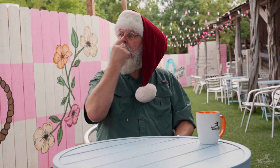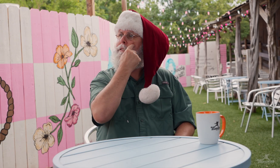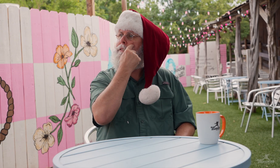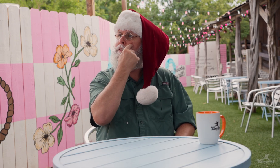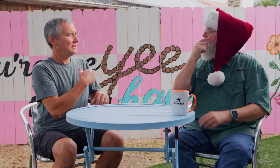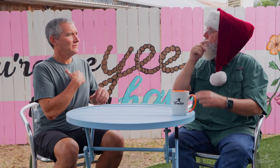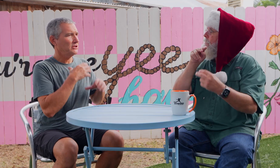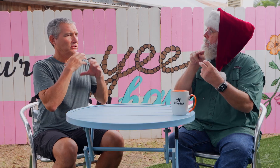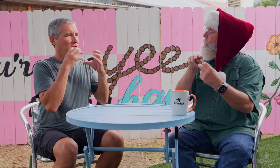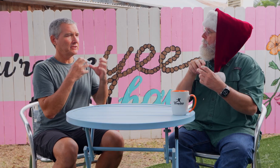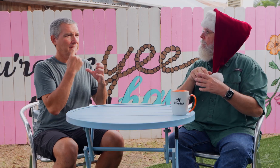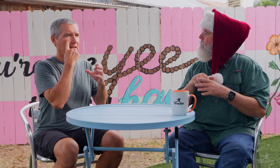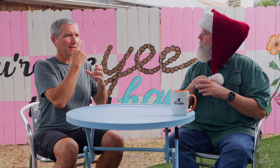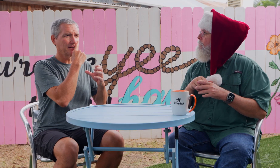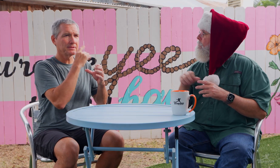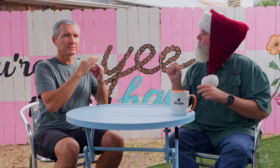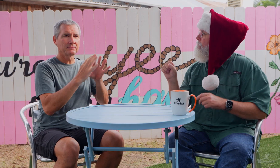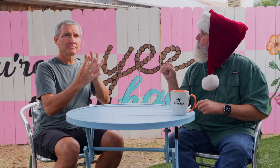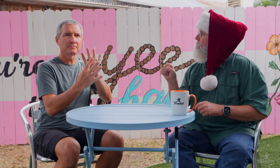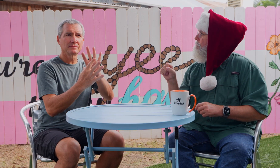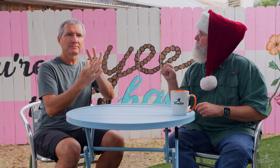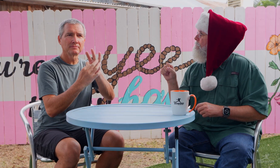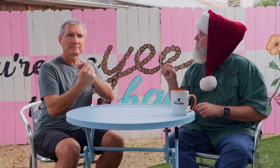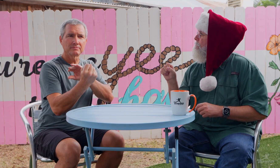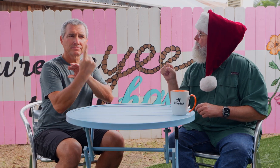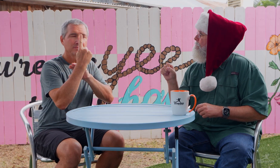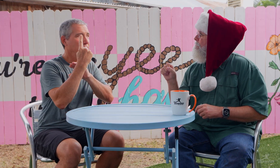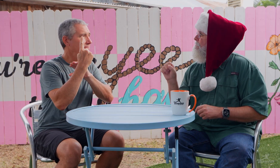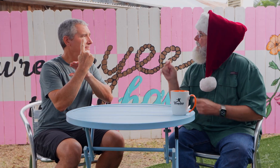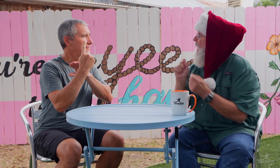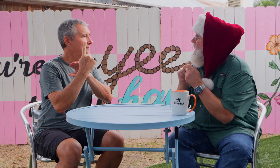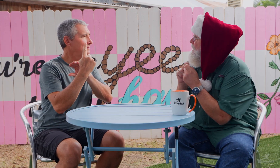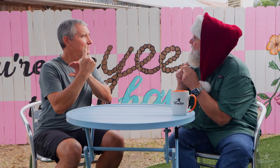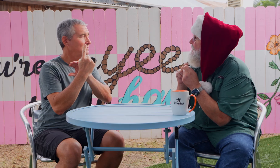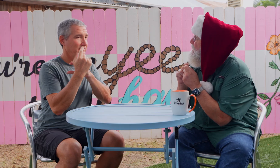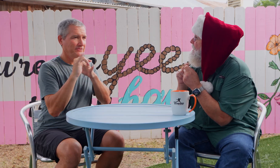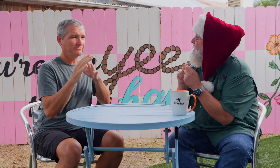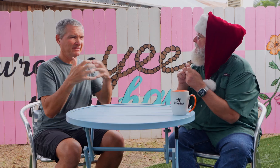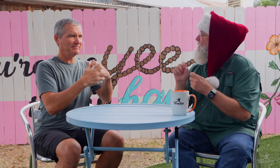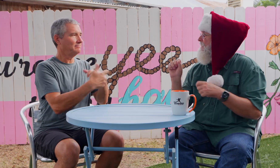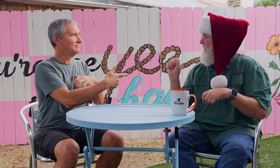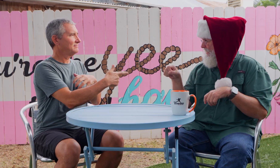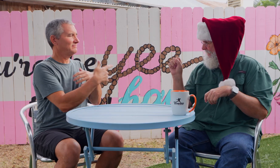Santa Claus has his twinkle in his eye, you could make that connection. Exactly!